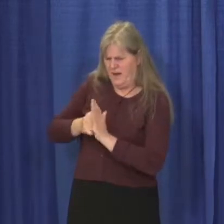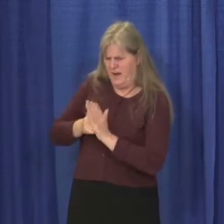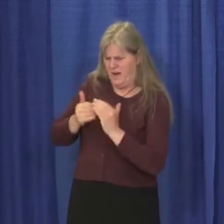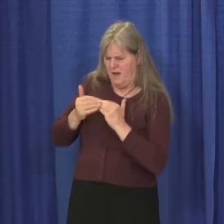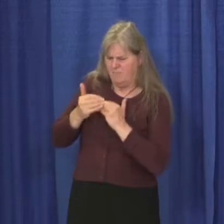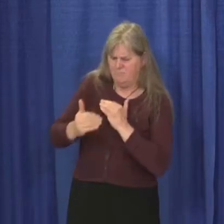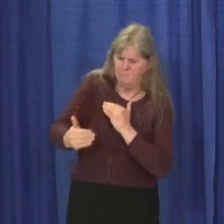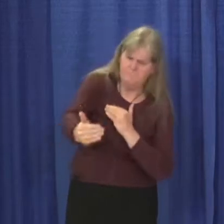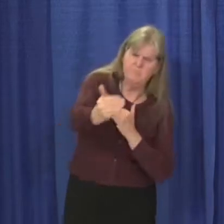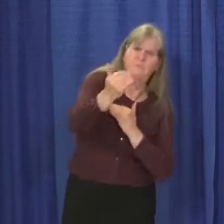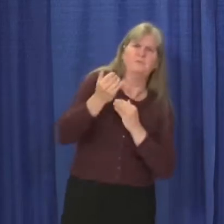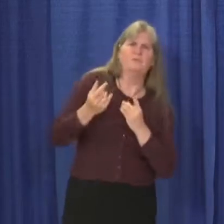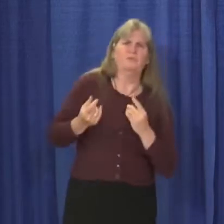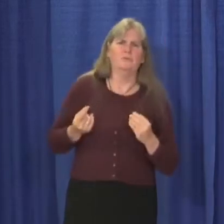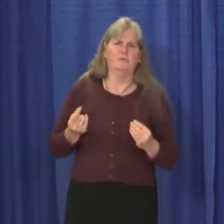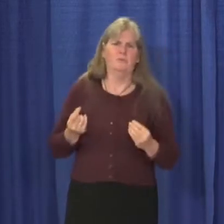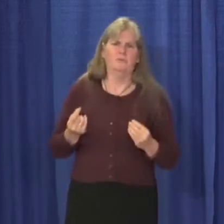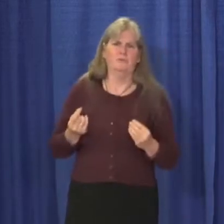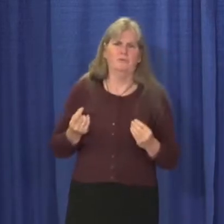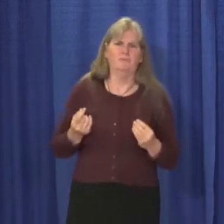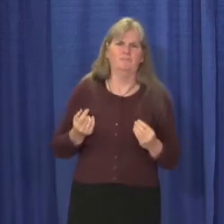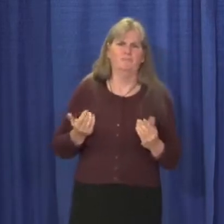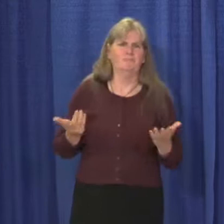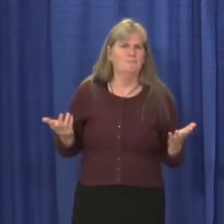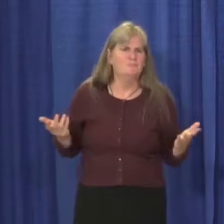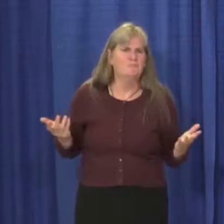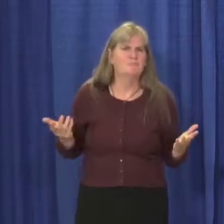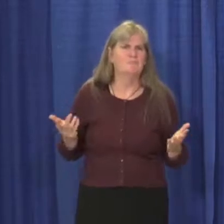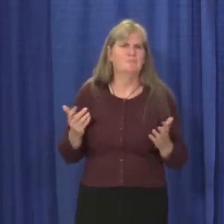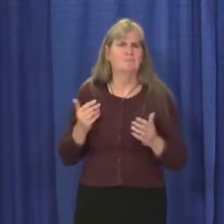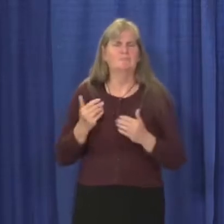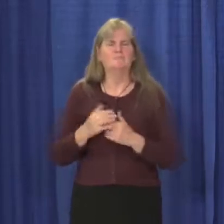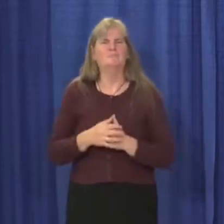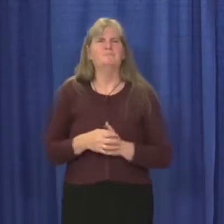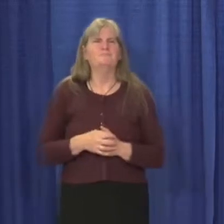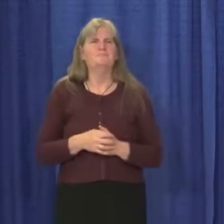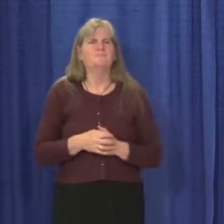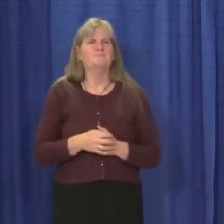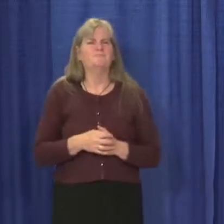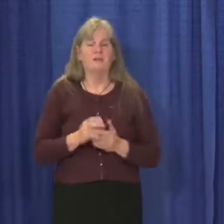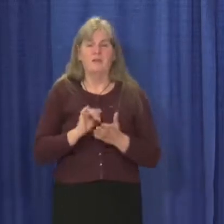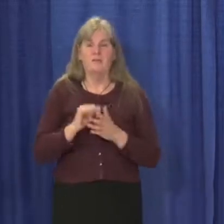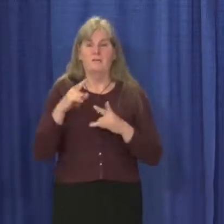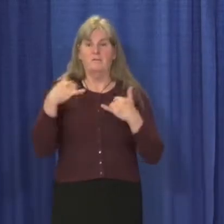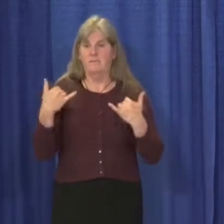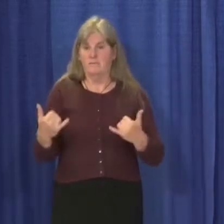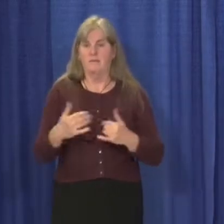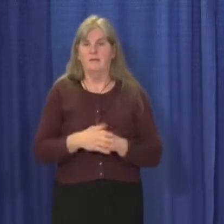year forward and more. That's it for today.